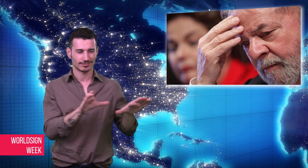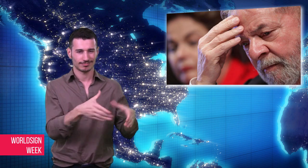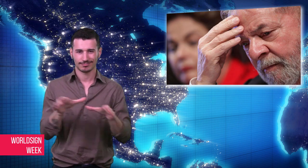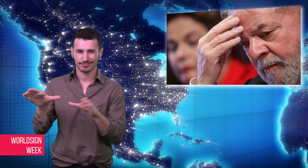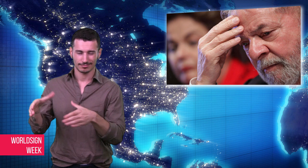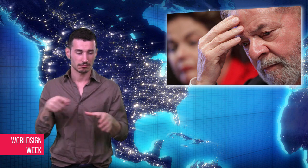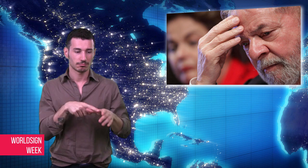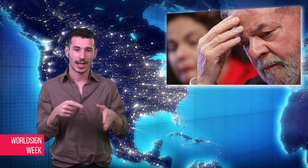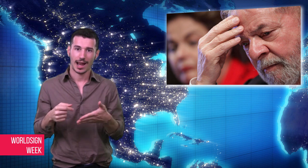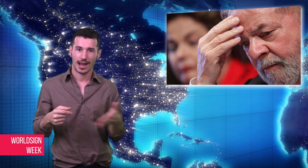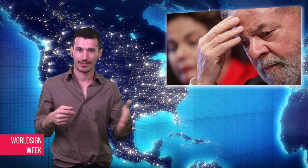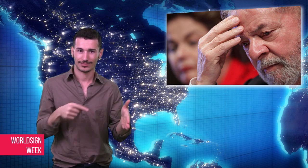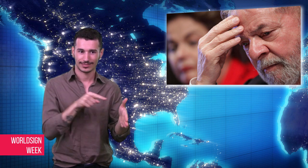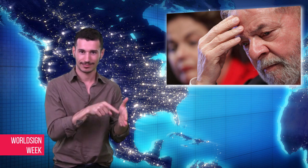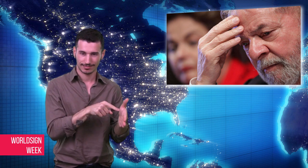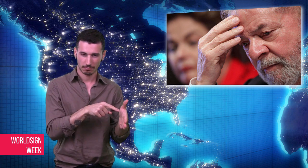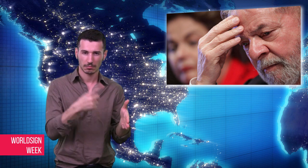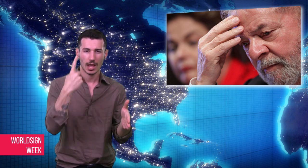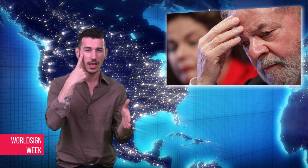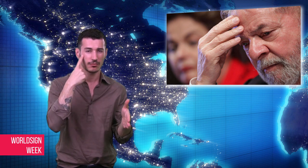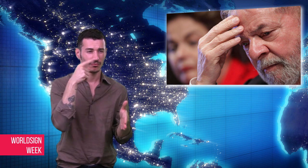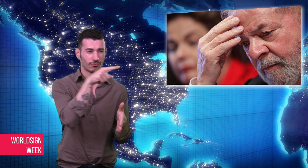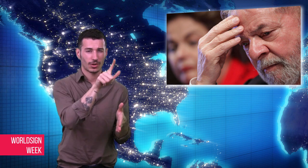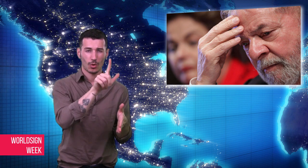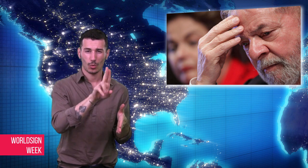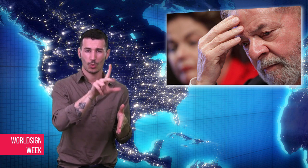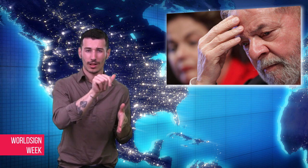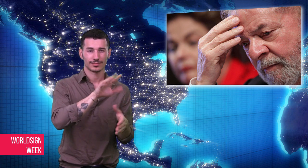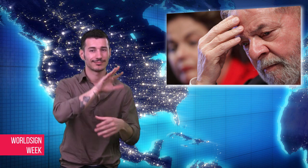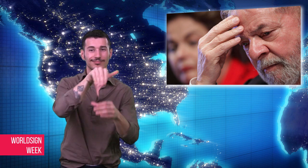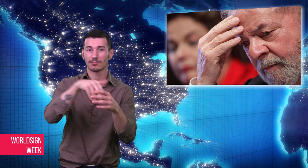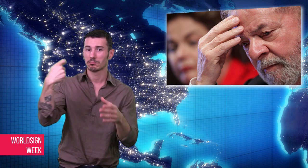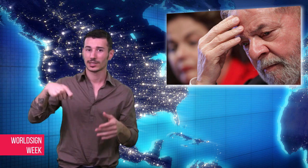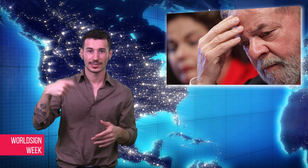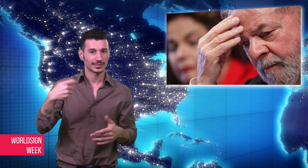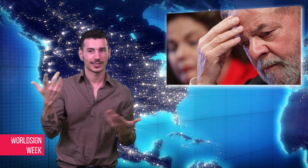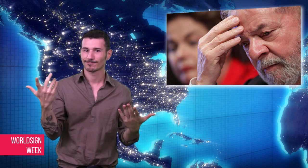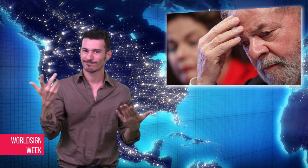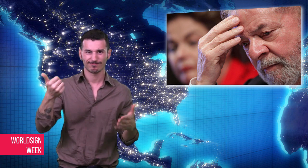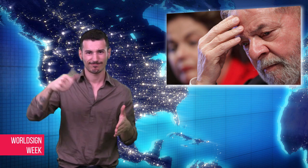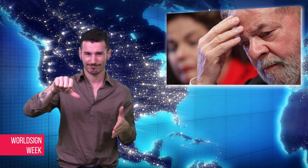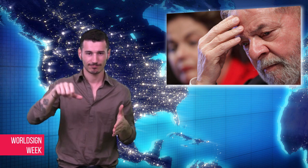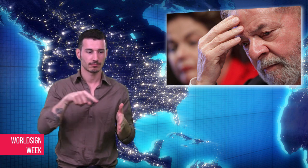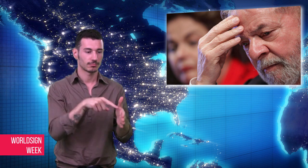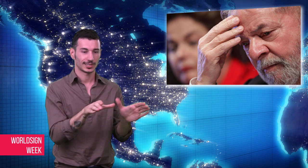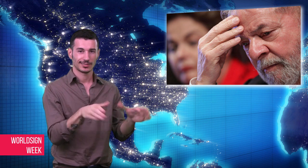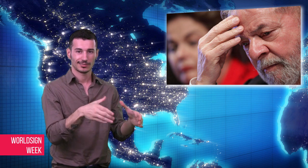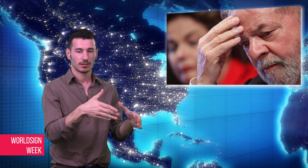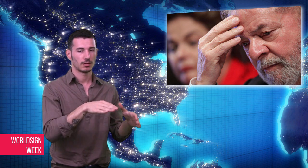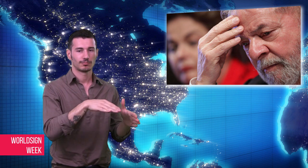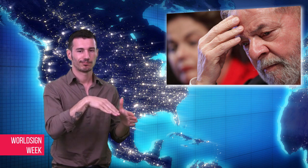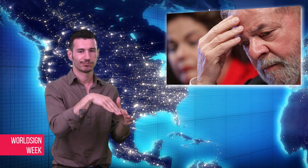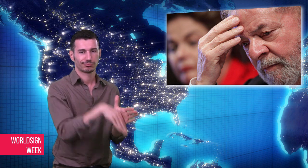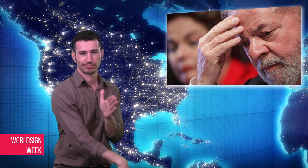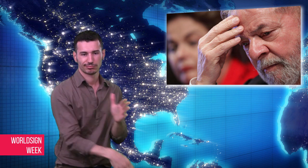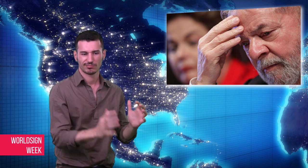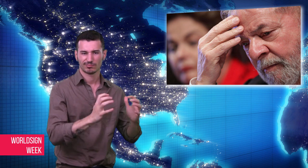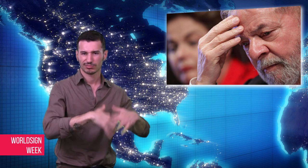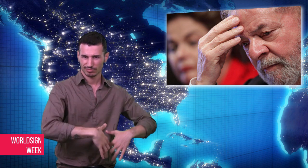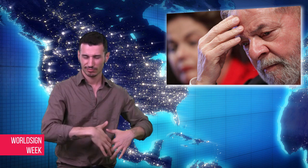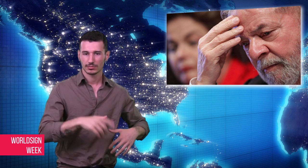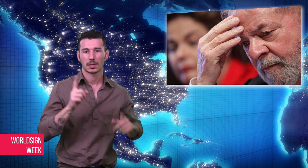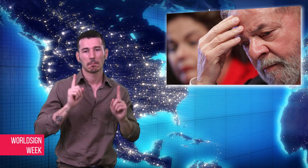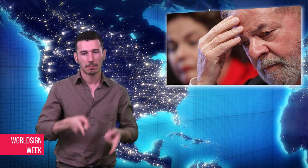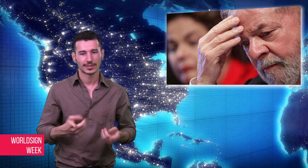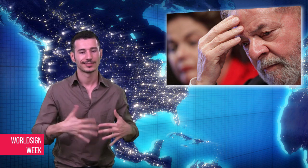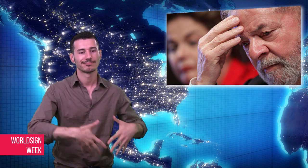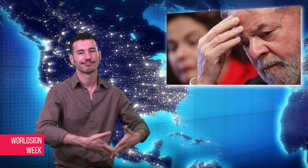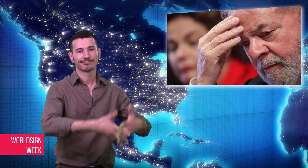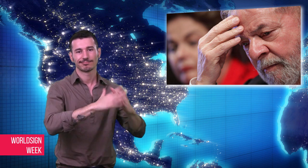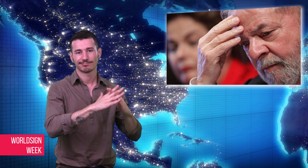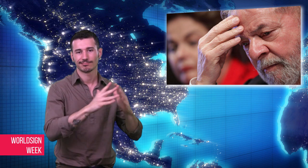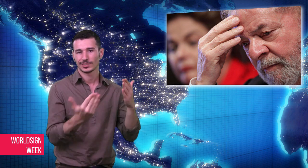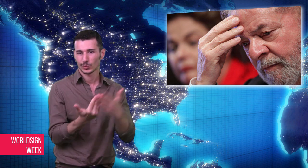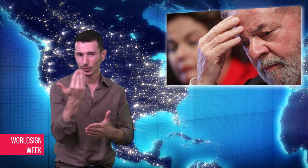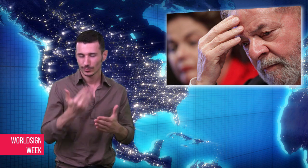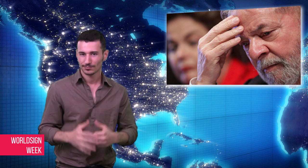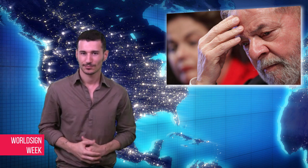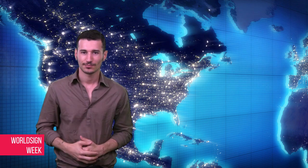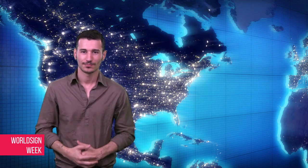into chaos, and be forced to rebuild.